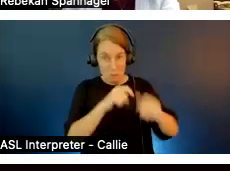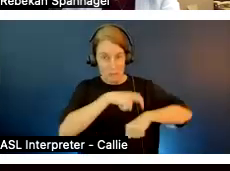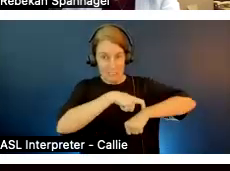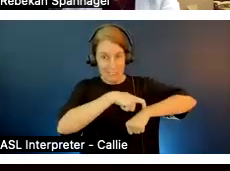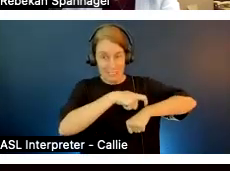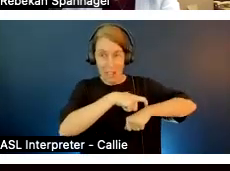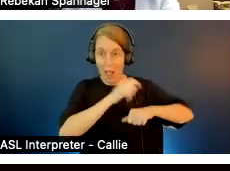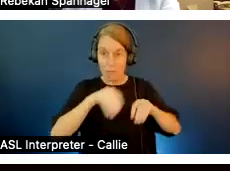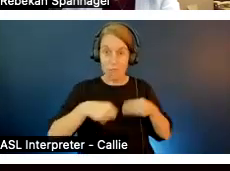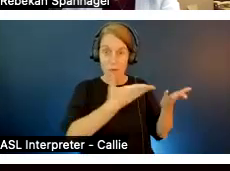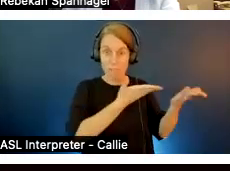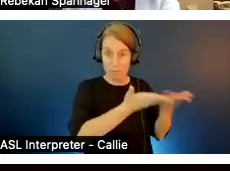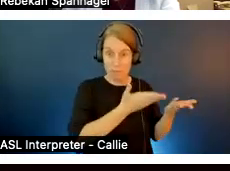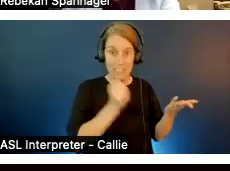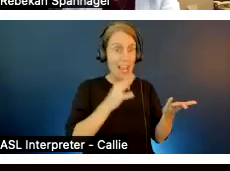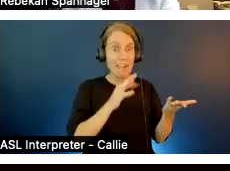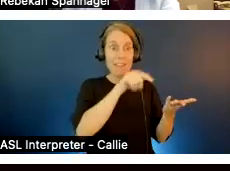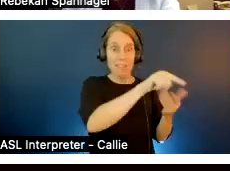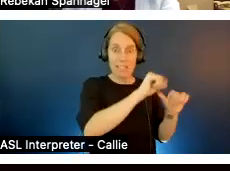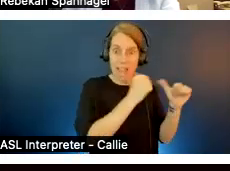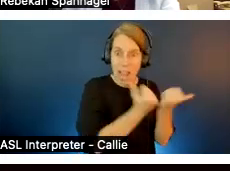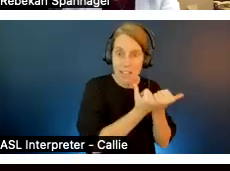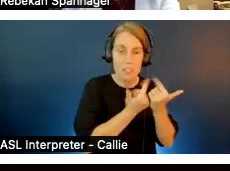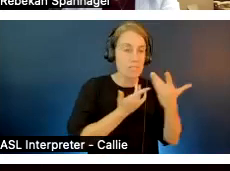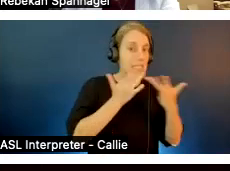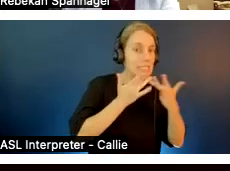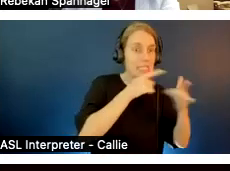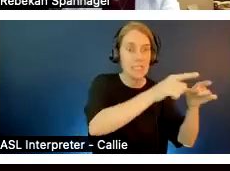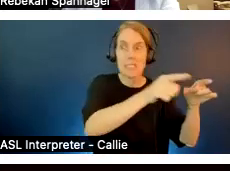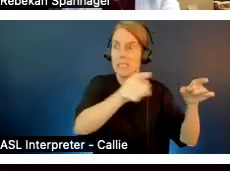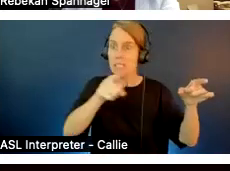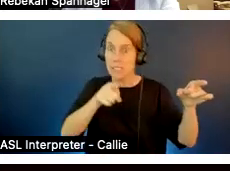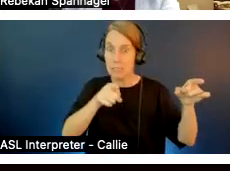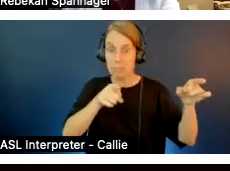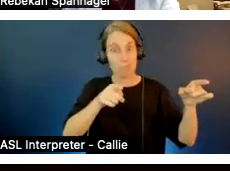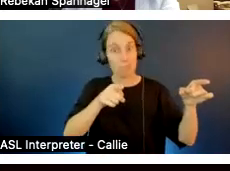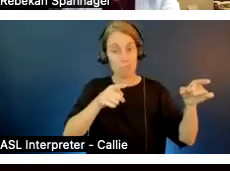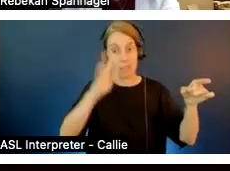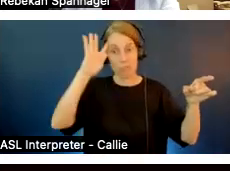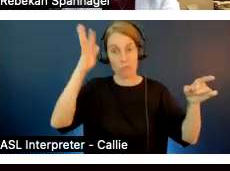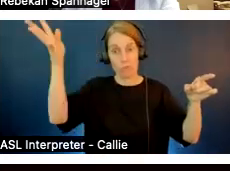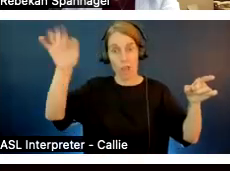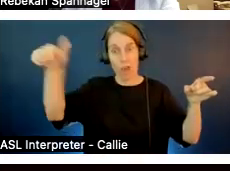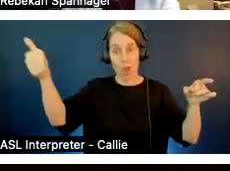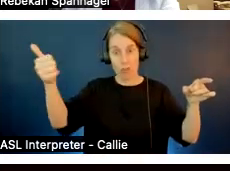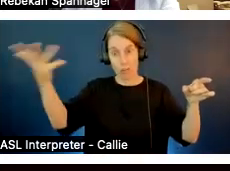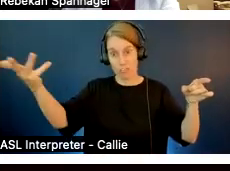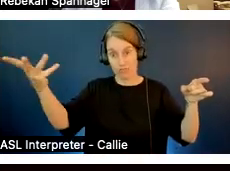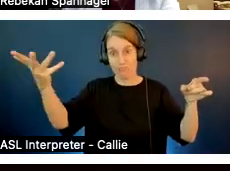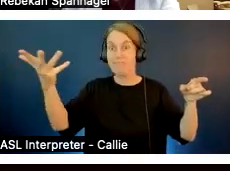outside the box in some settings i've heard that providers are actually entering into contracts